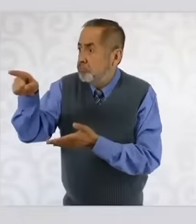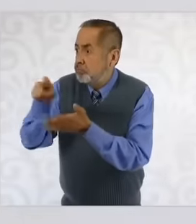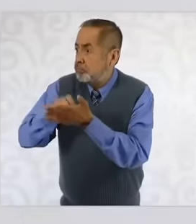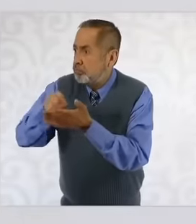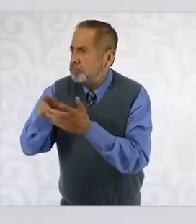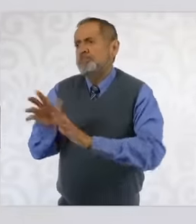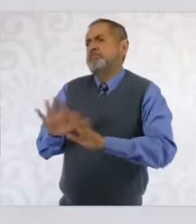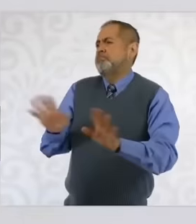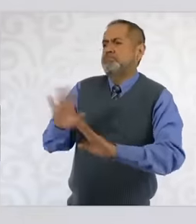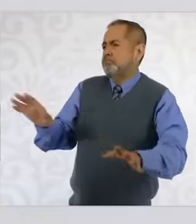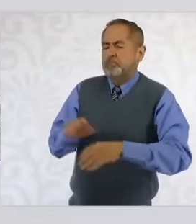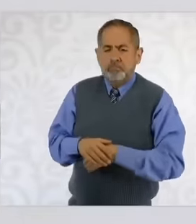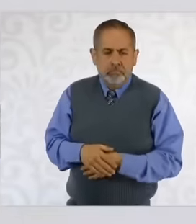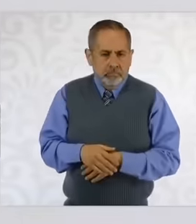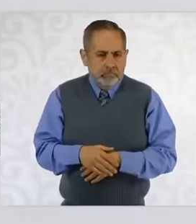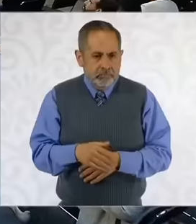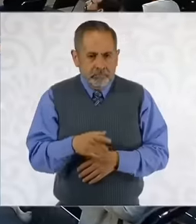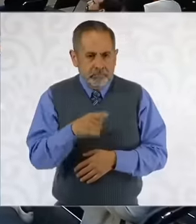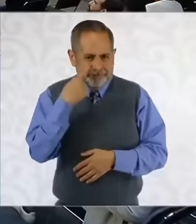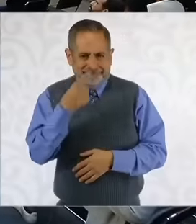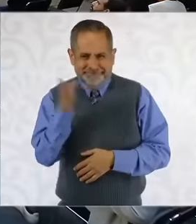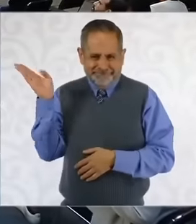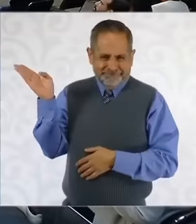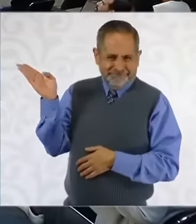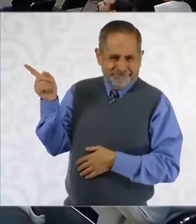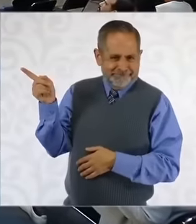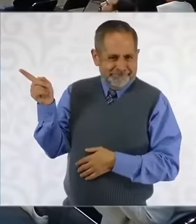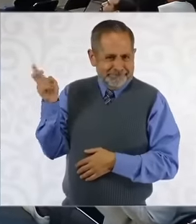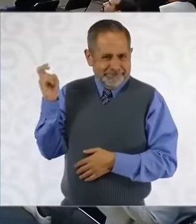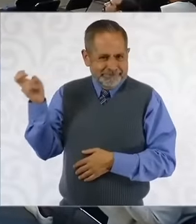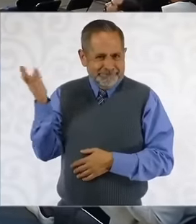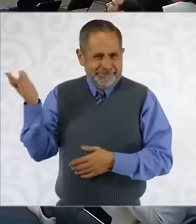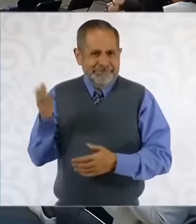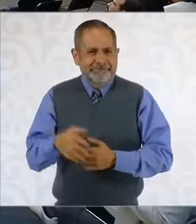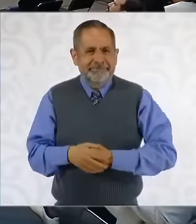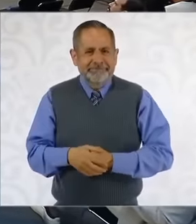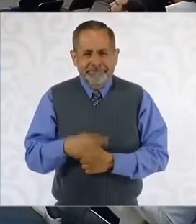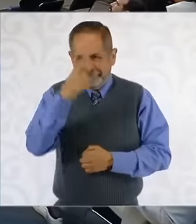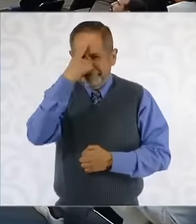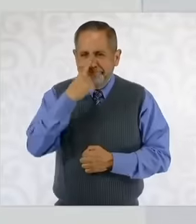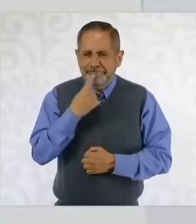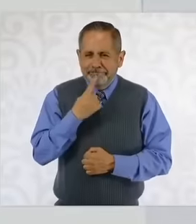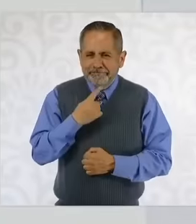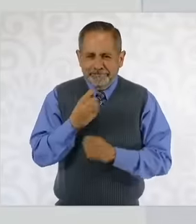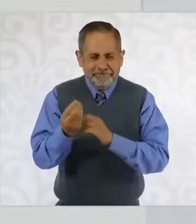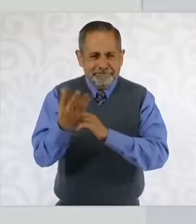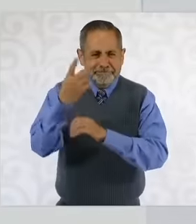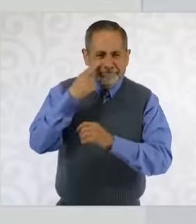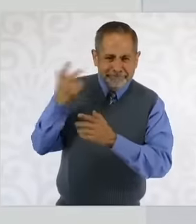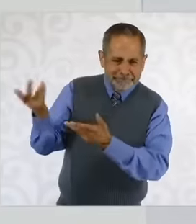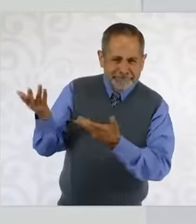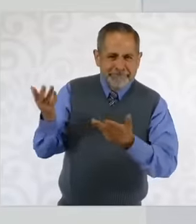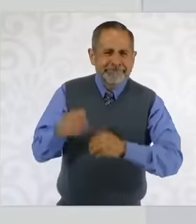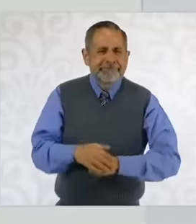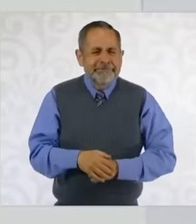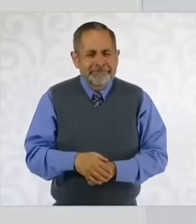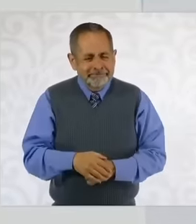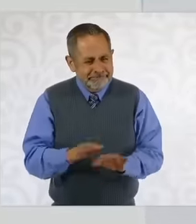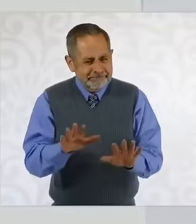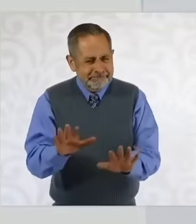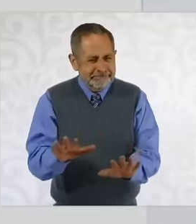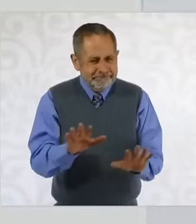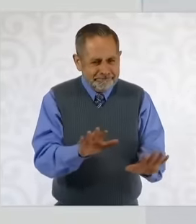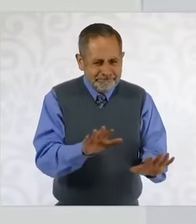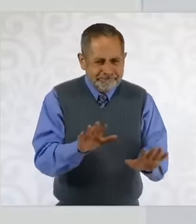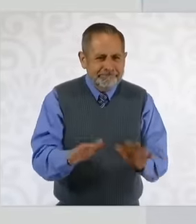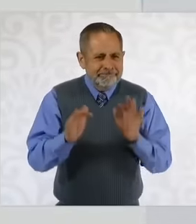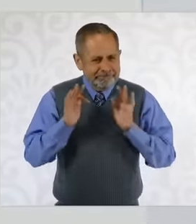town, there it is calm, calm, love and peace, we are going to wait for